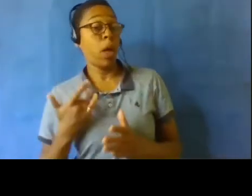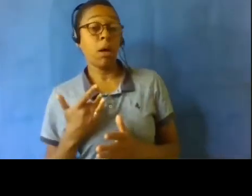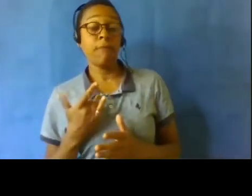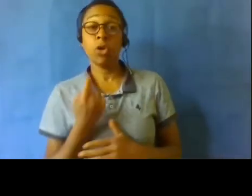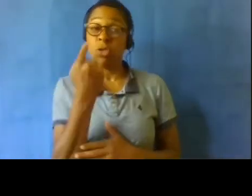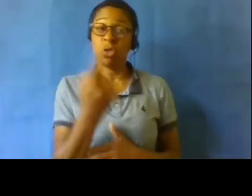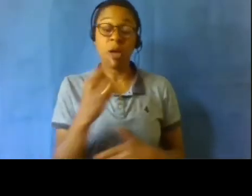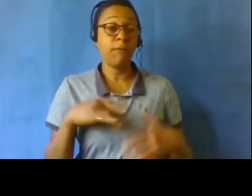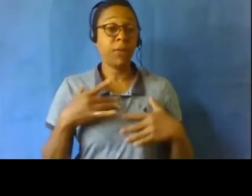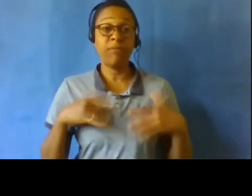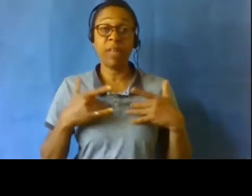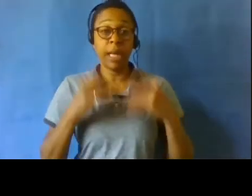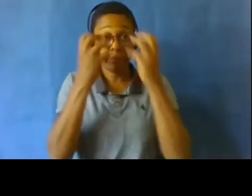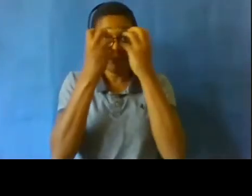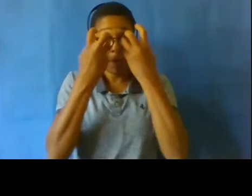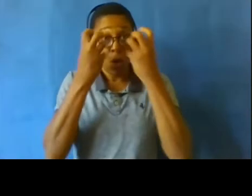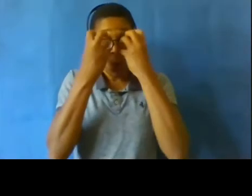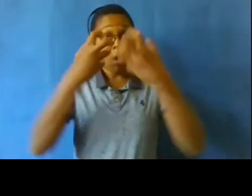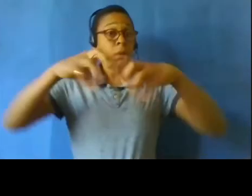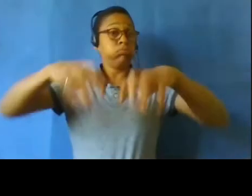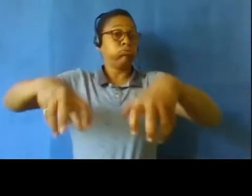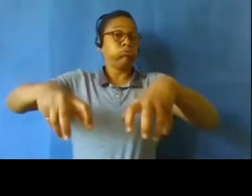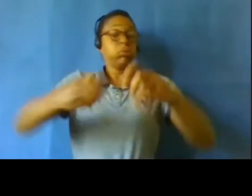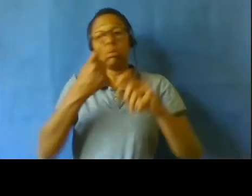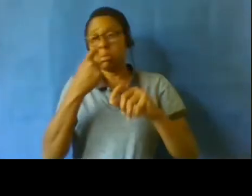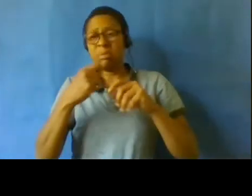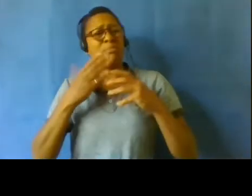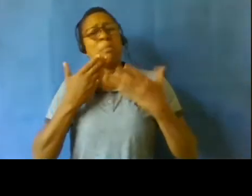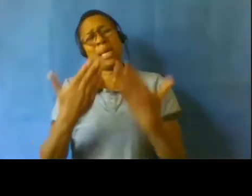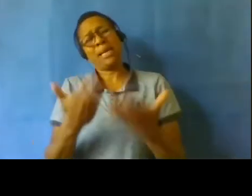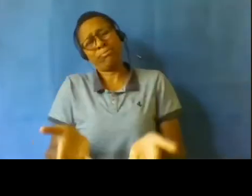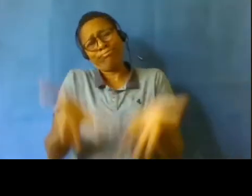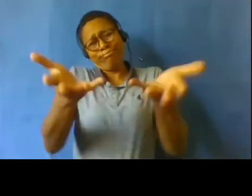in the live chat so you can catch up quickly if you do take a break the